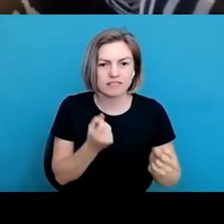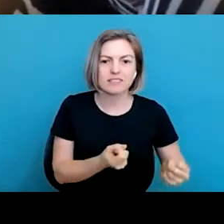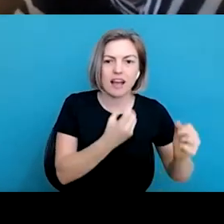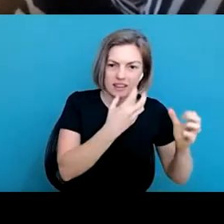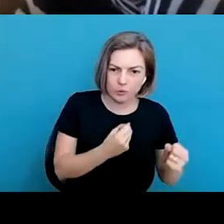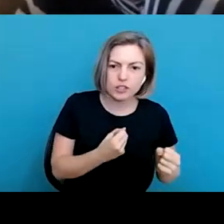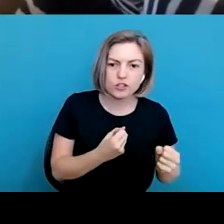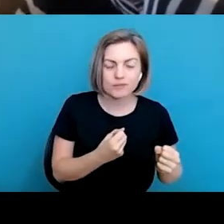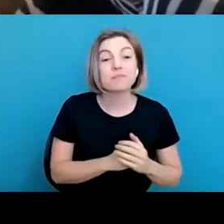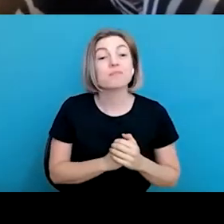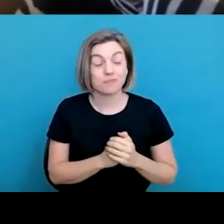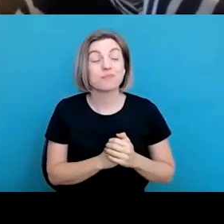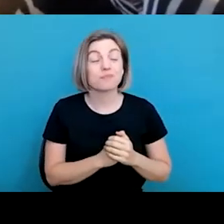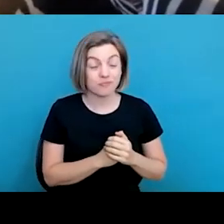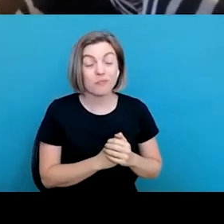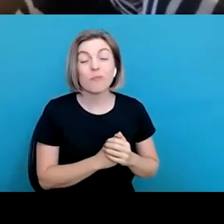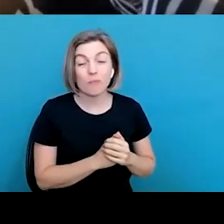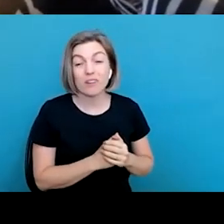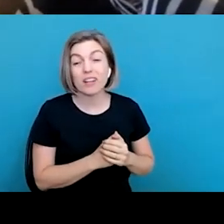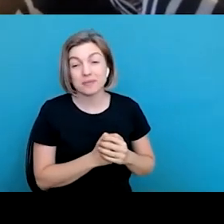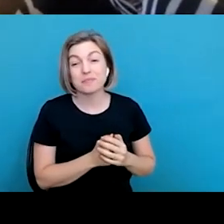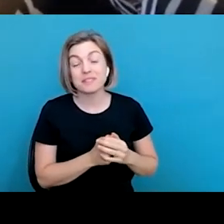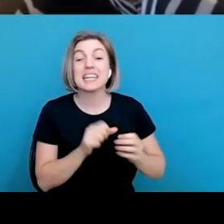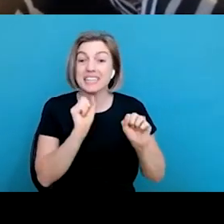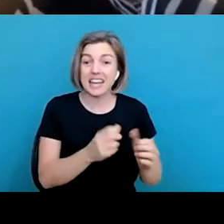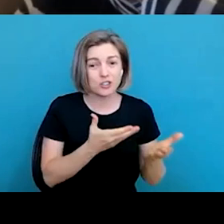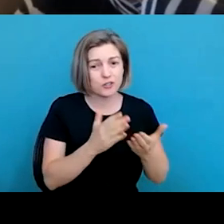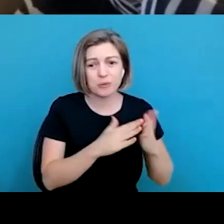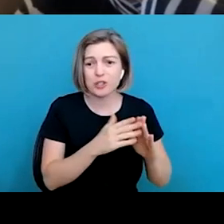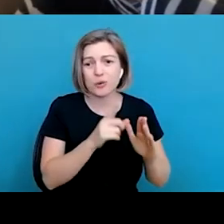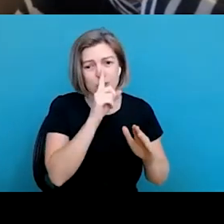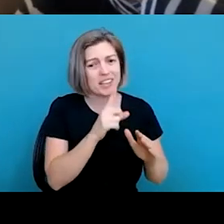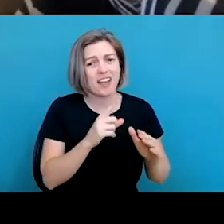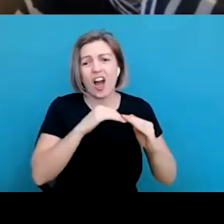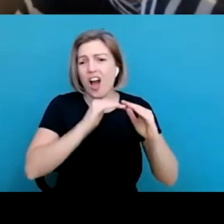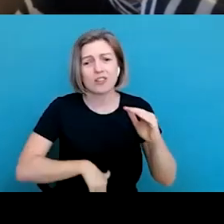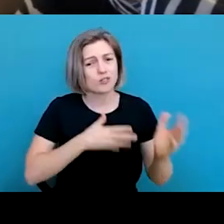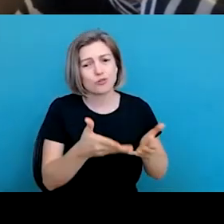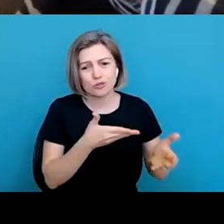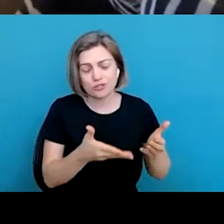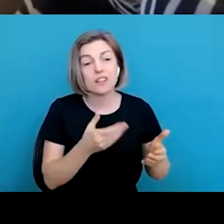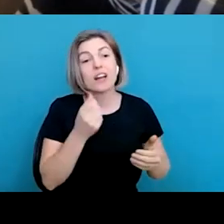So it's one of those things that could serve a community that is highly underserved but also increase the quality of and